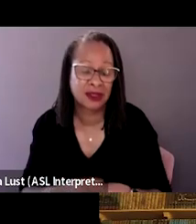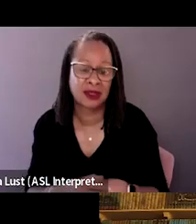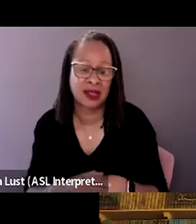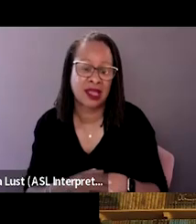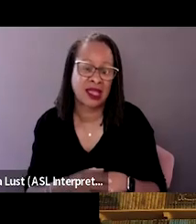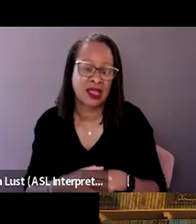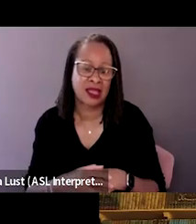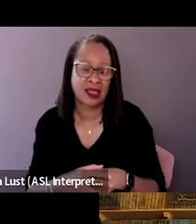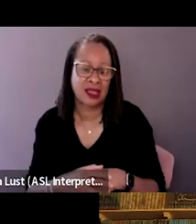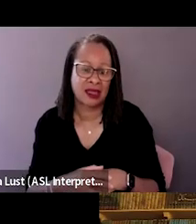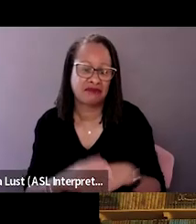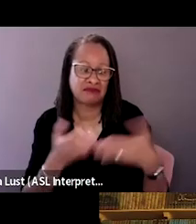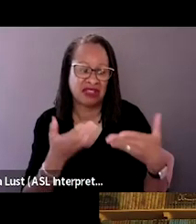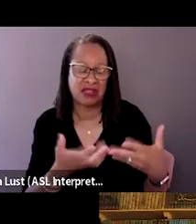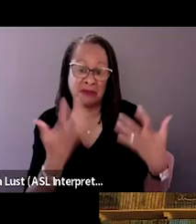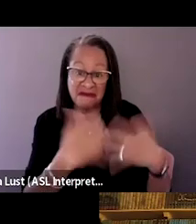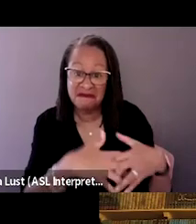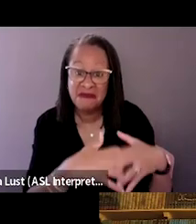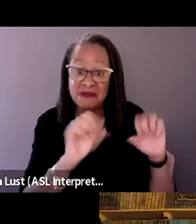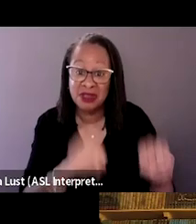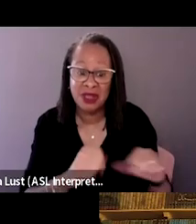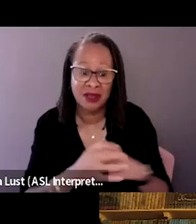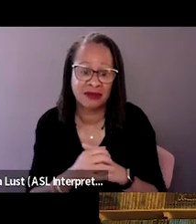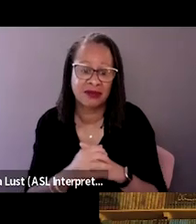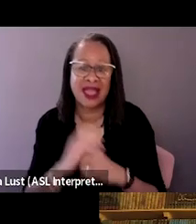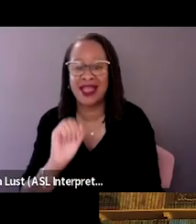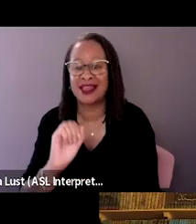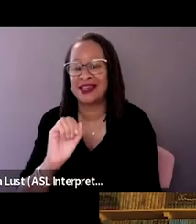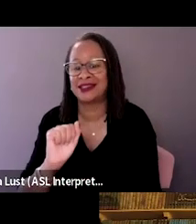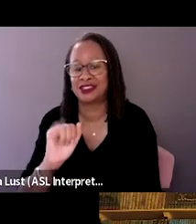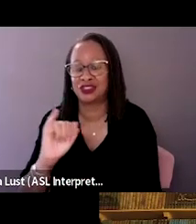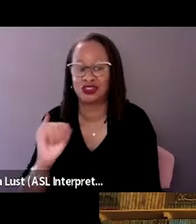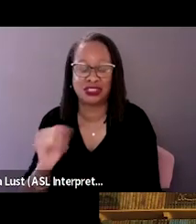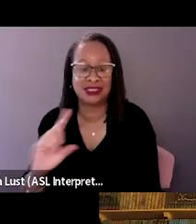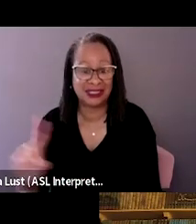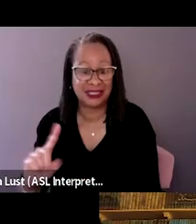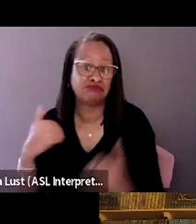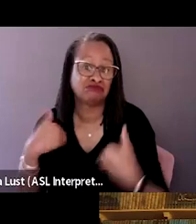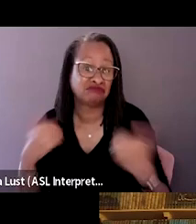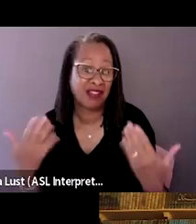It can be fit. So at AJD for example, we have this sort, we can absorb